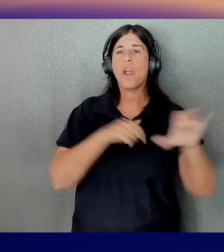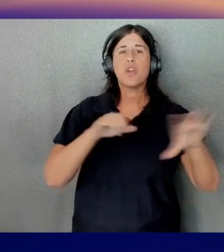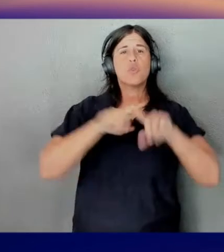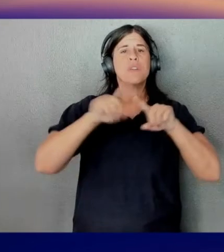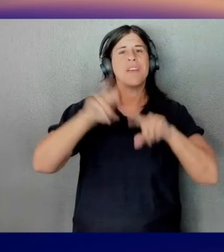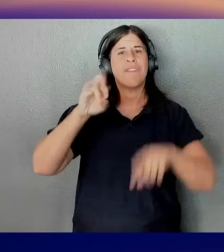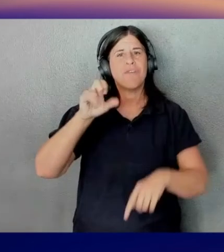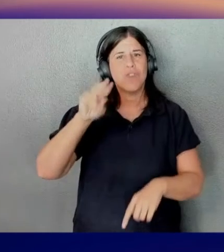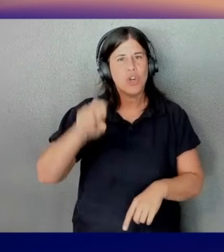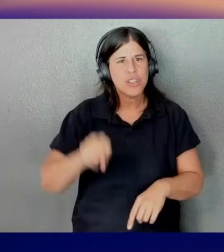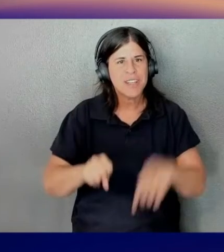Fantastic.